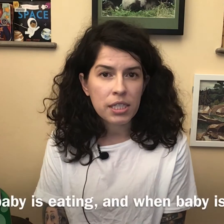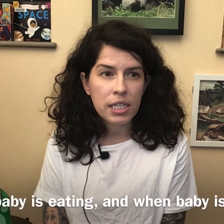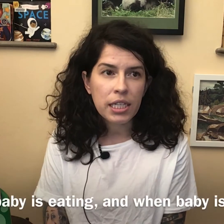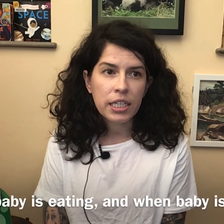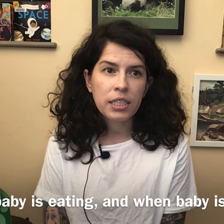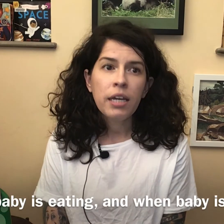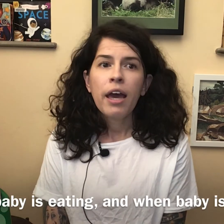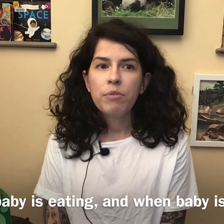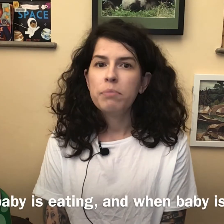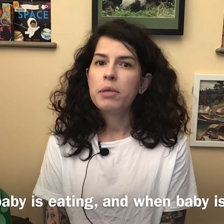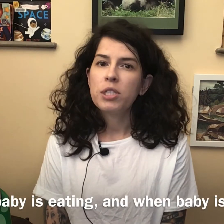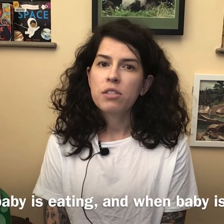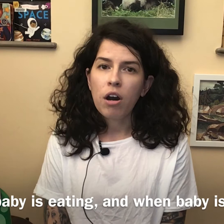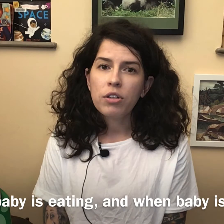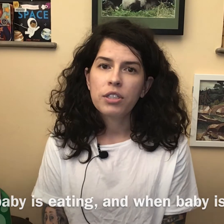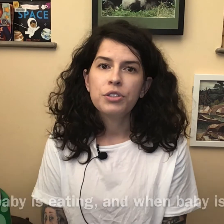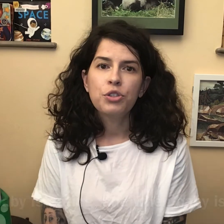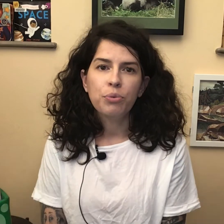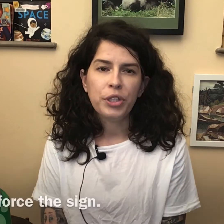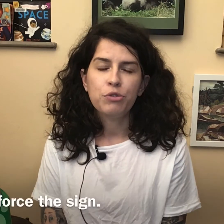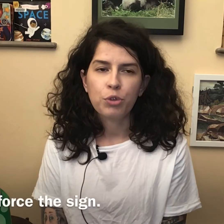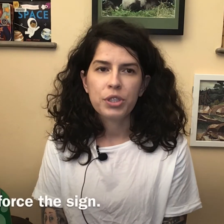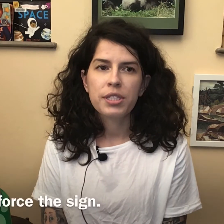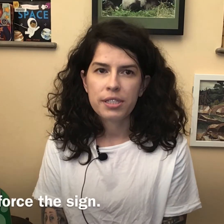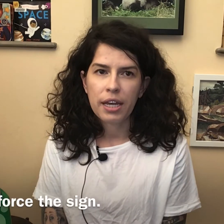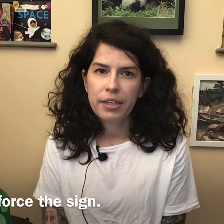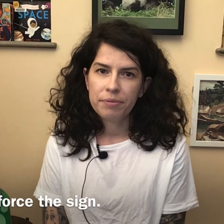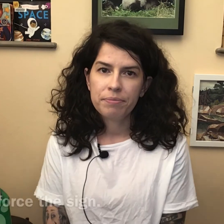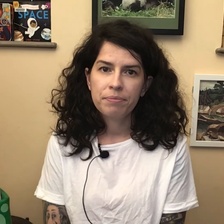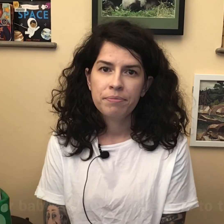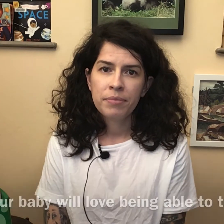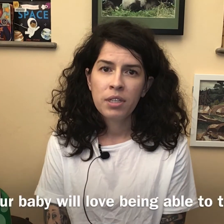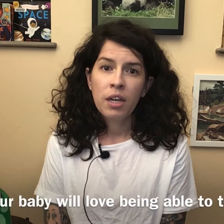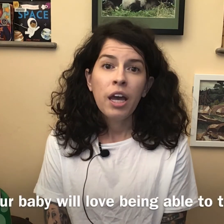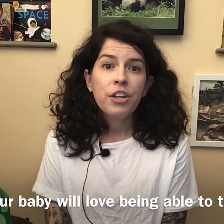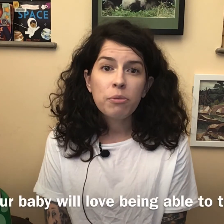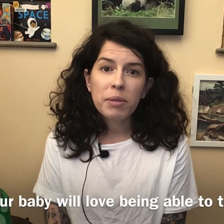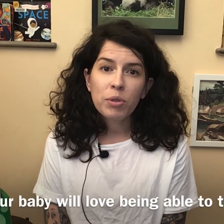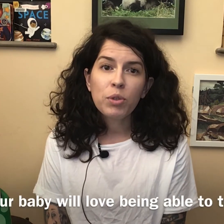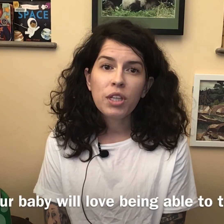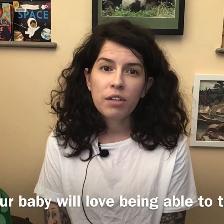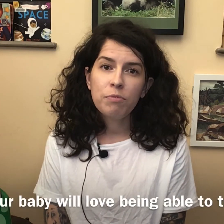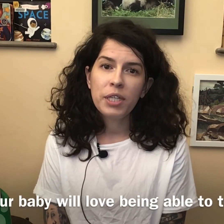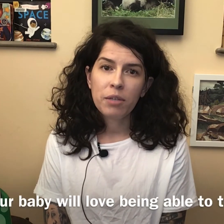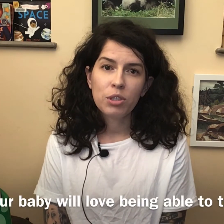is eating, and when baby is all done to reinforce the sign. And your baby will love being able to